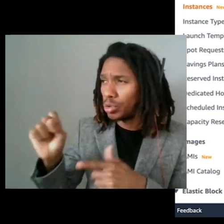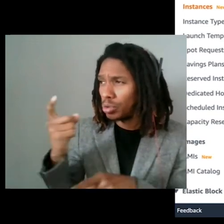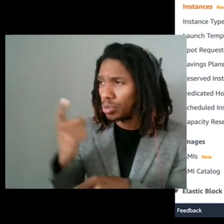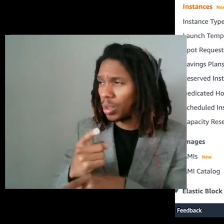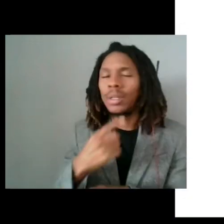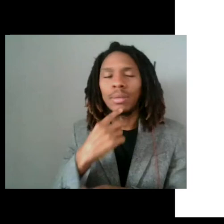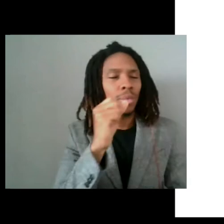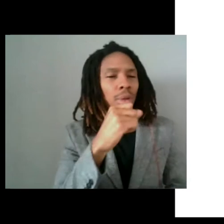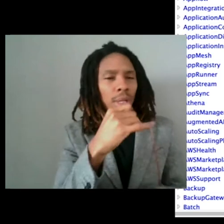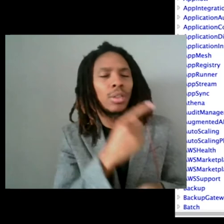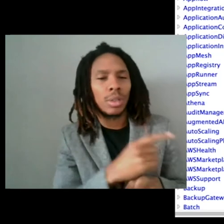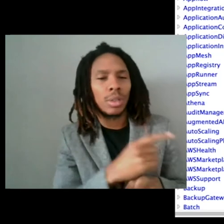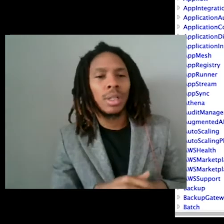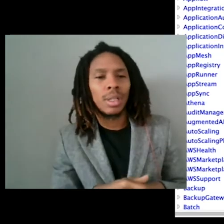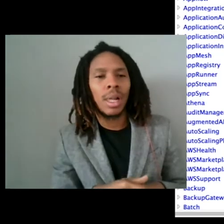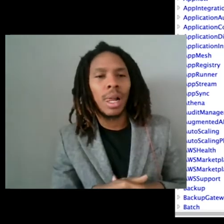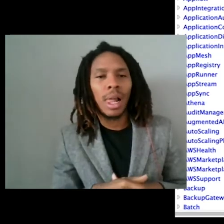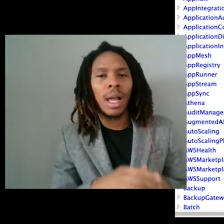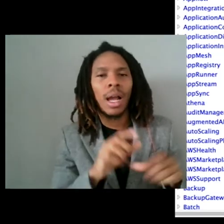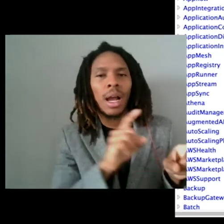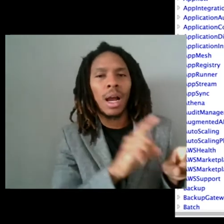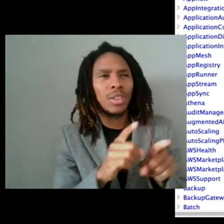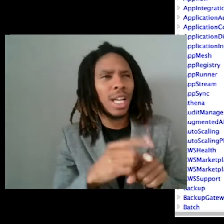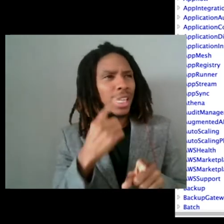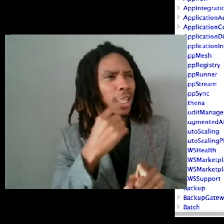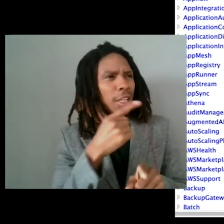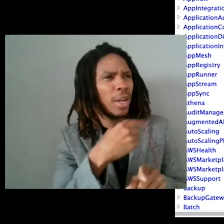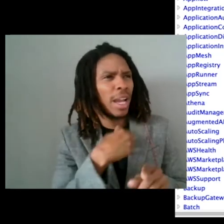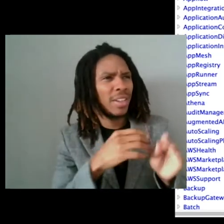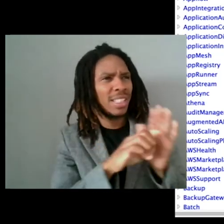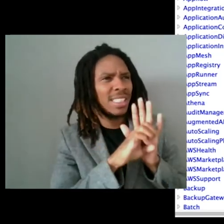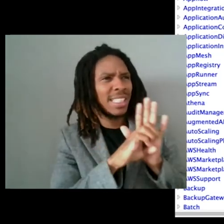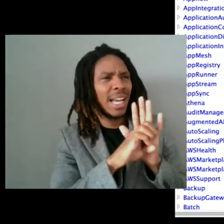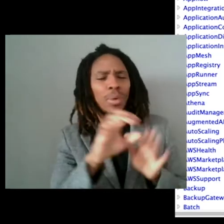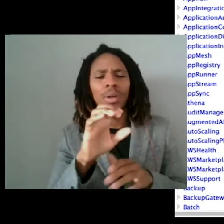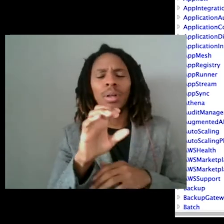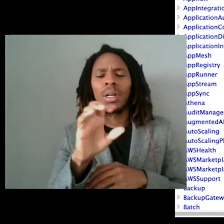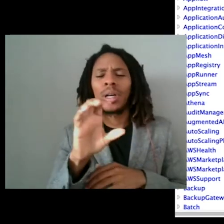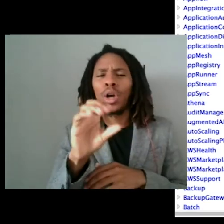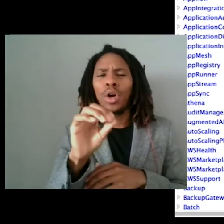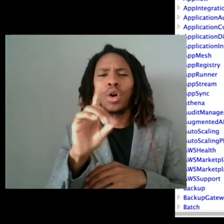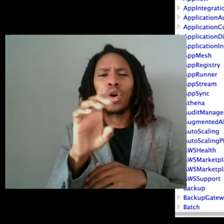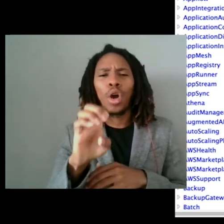And I think Hanzhoo has, do you have a sample code line that you could show somebody what the API call looks like?